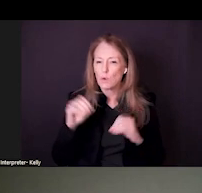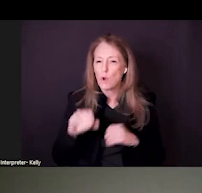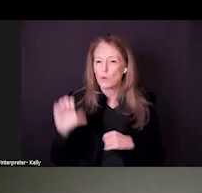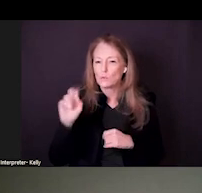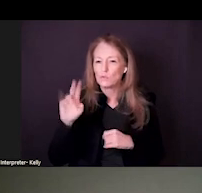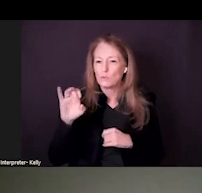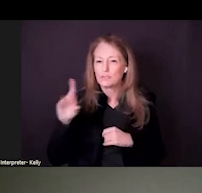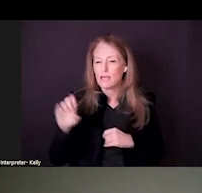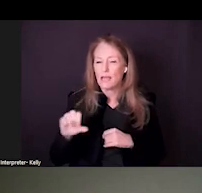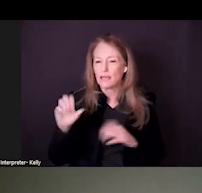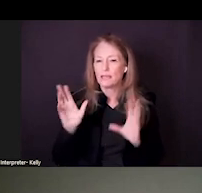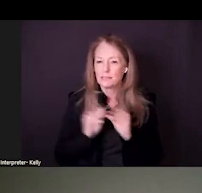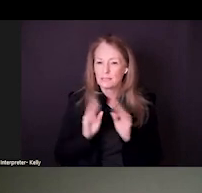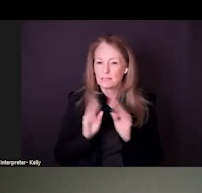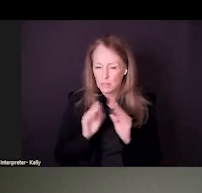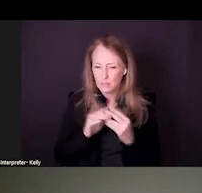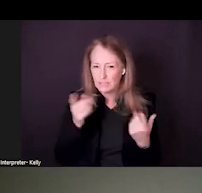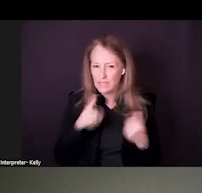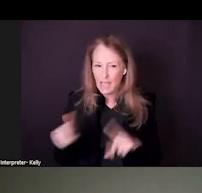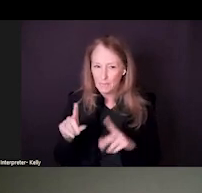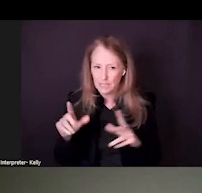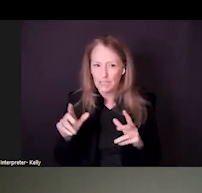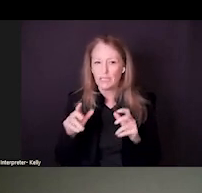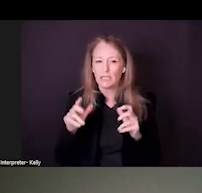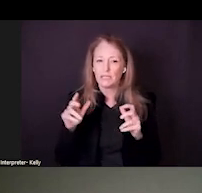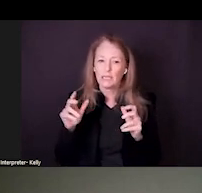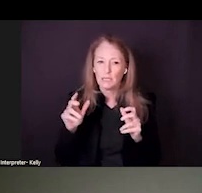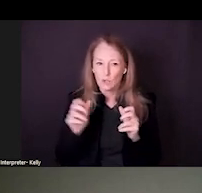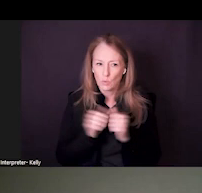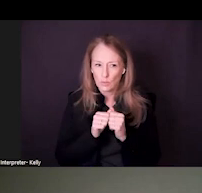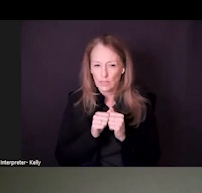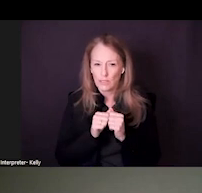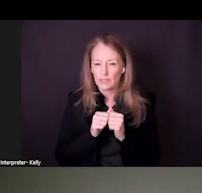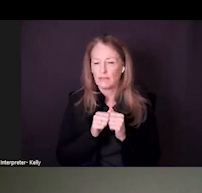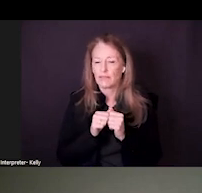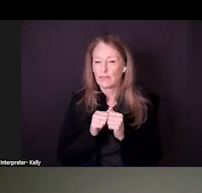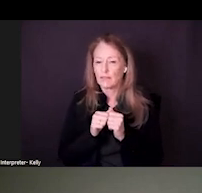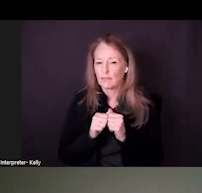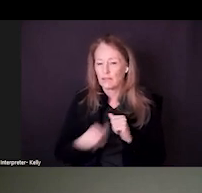WITH THE HEALTH SYSTEM AND LIVERPOOL'S MERCY CARE AS PART